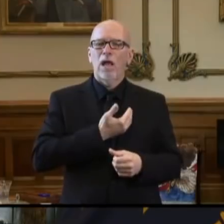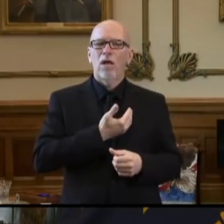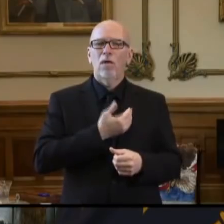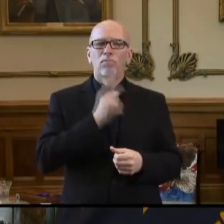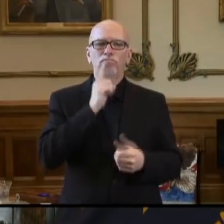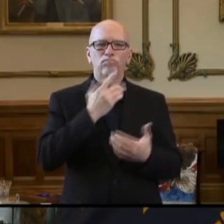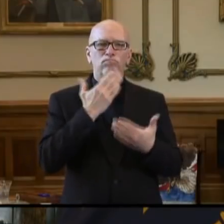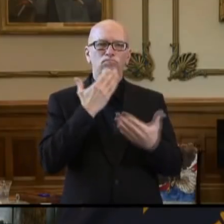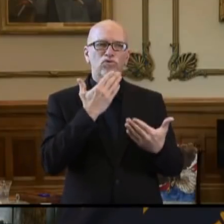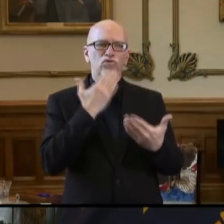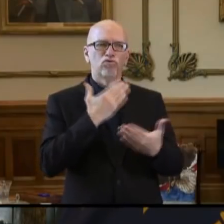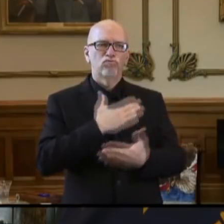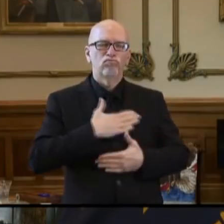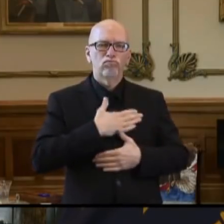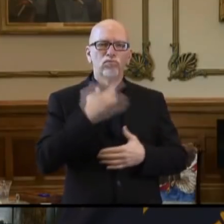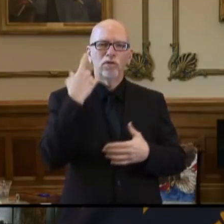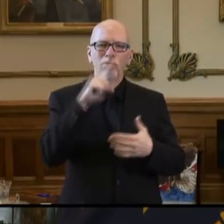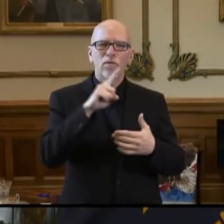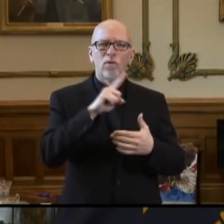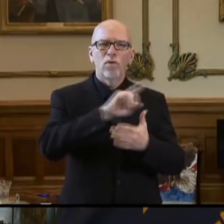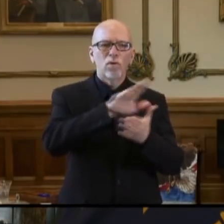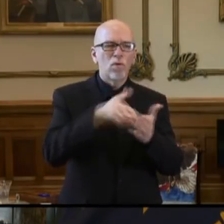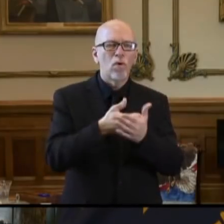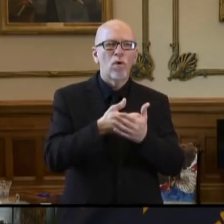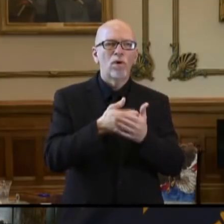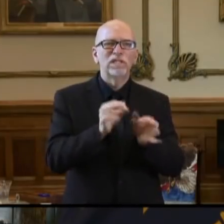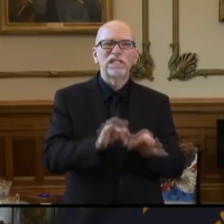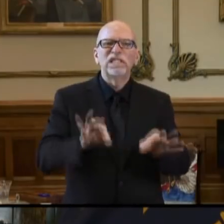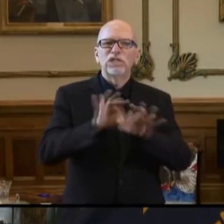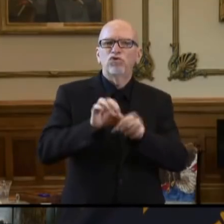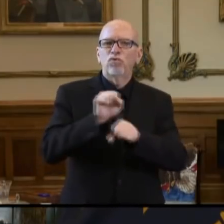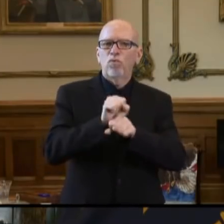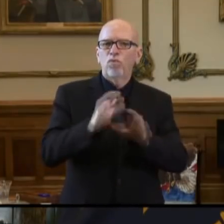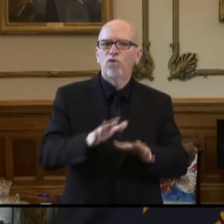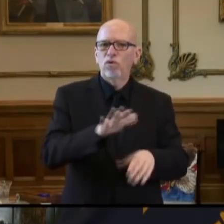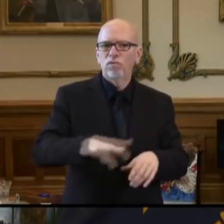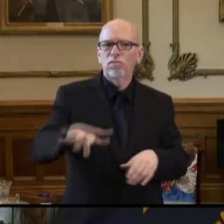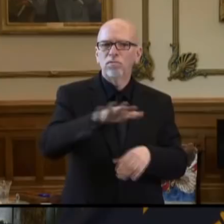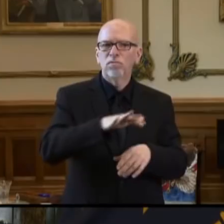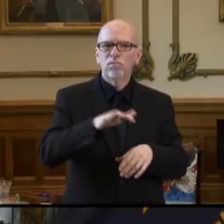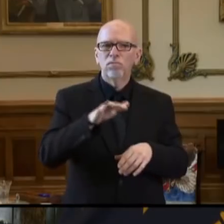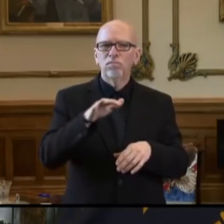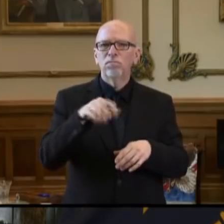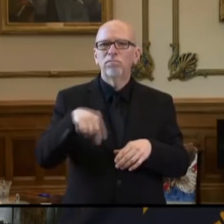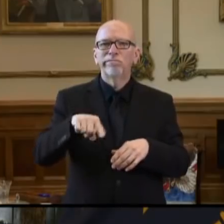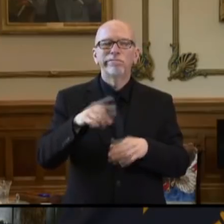SPECIFICALLY POINT OUT OUR APPRECIATION FOR ALL OF THE